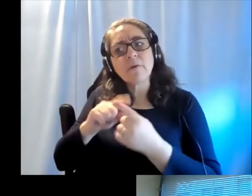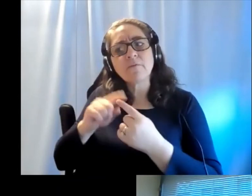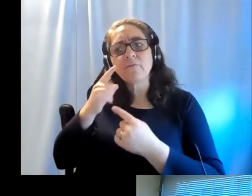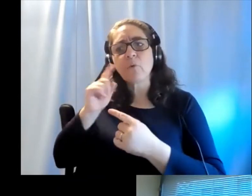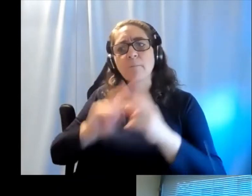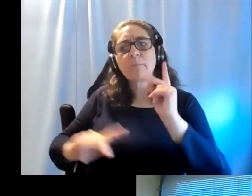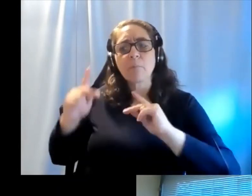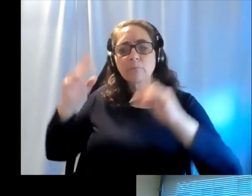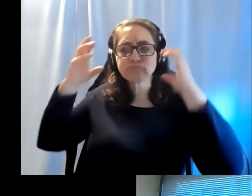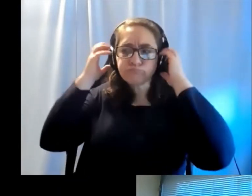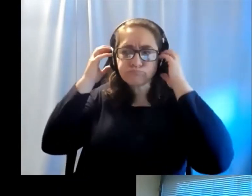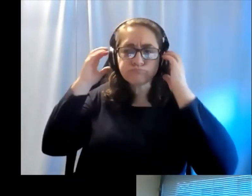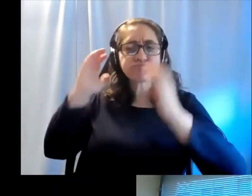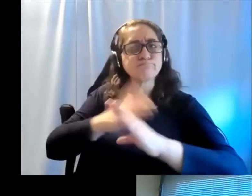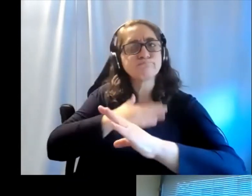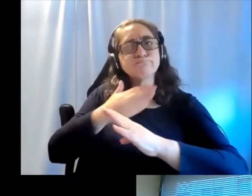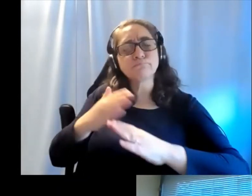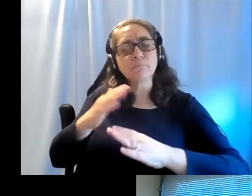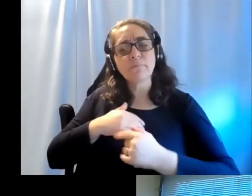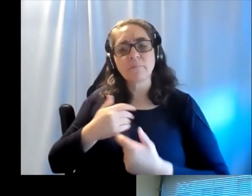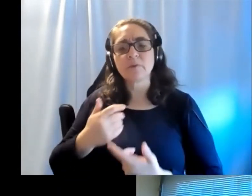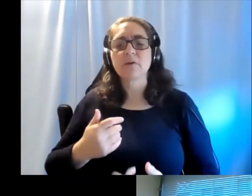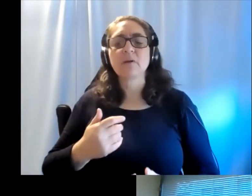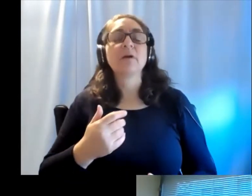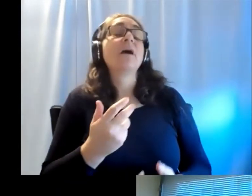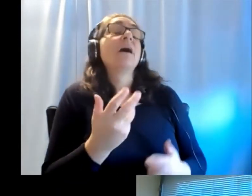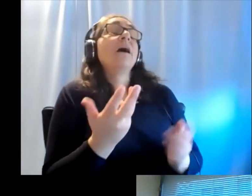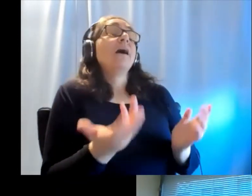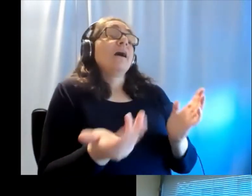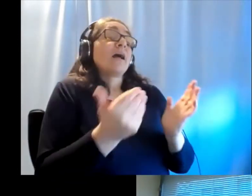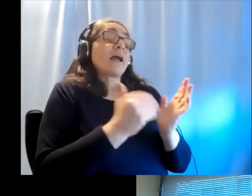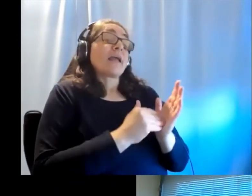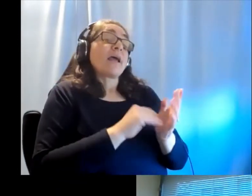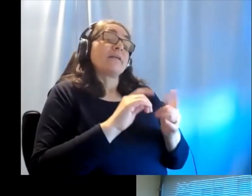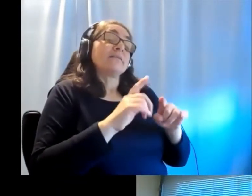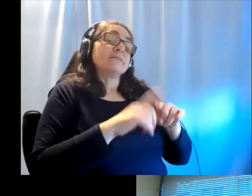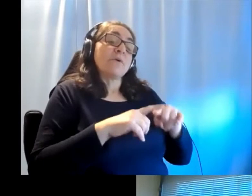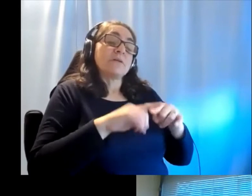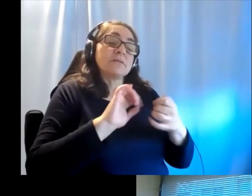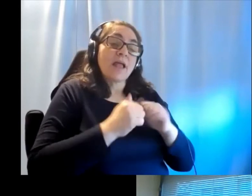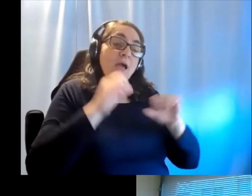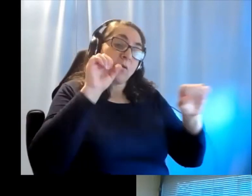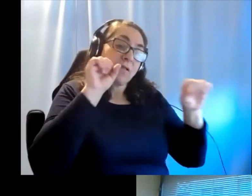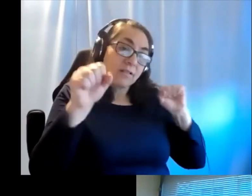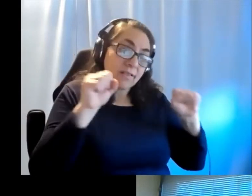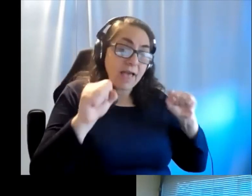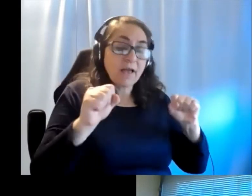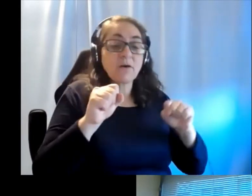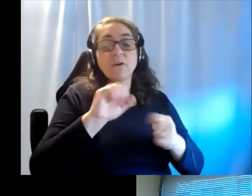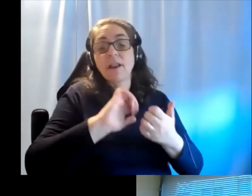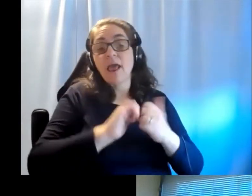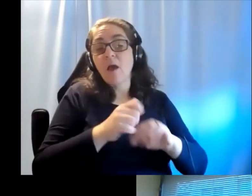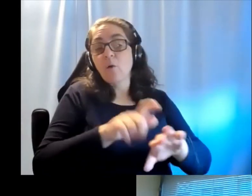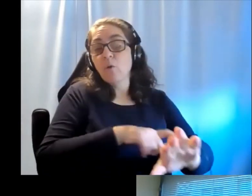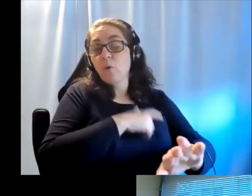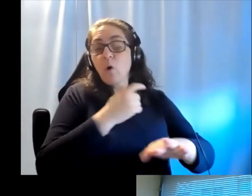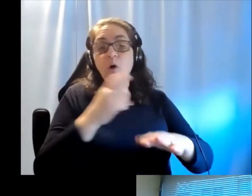It depends on how loud and how long you are listening to a sound level.